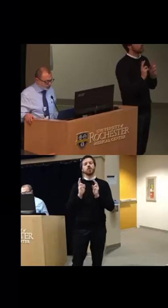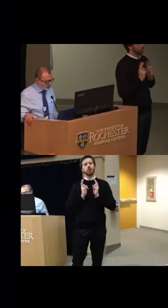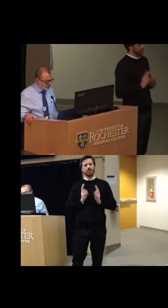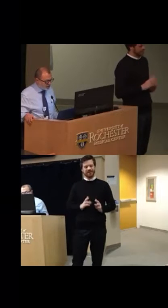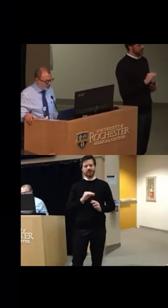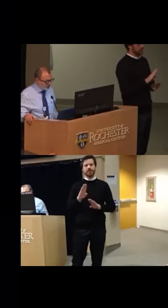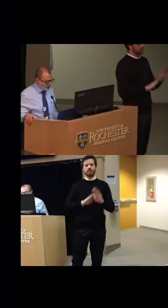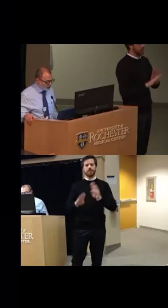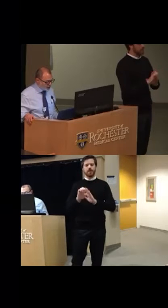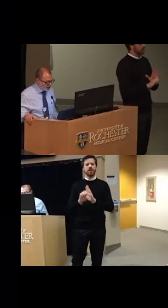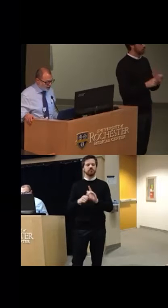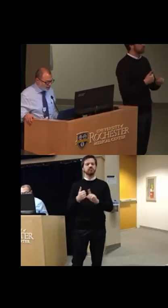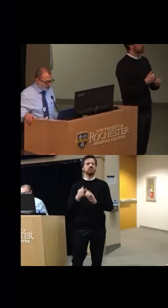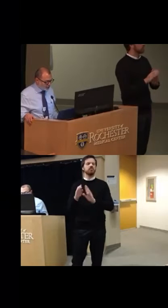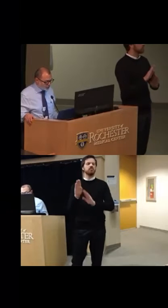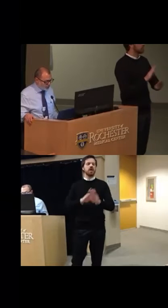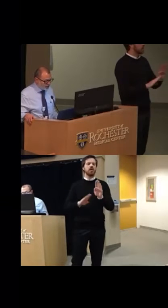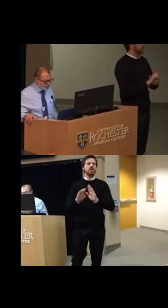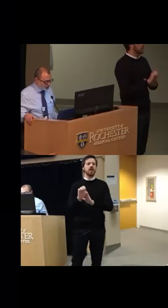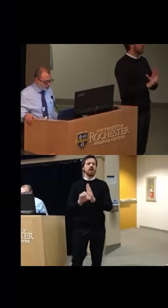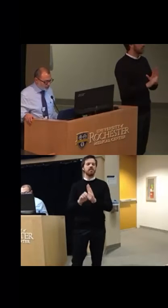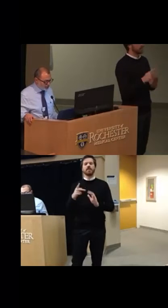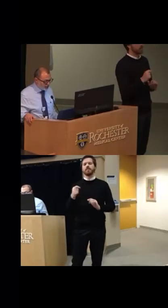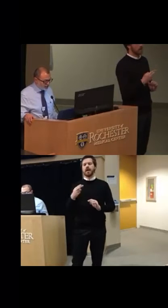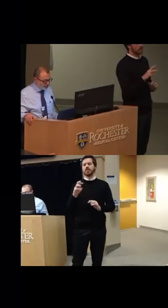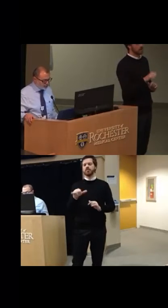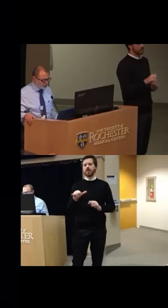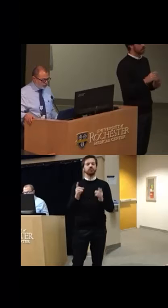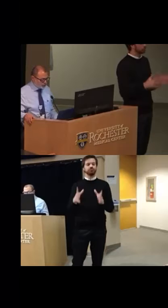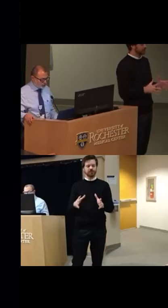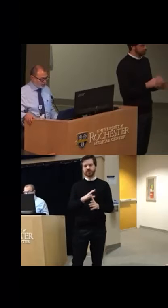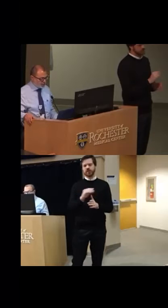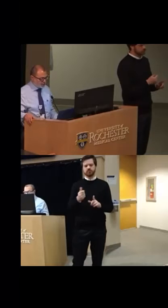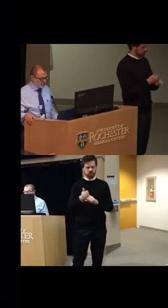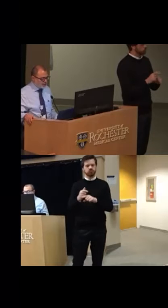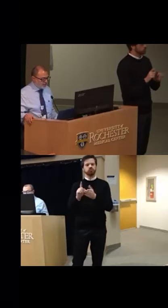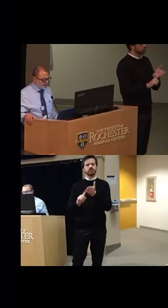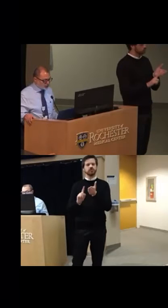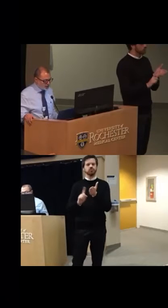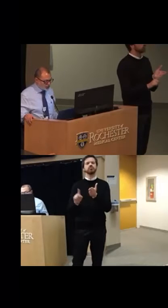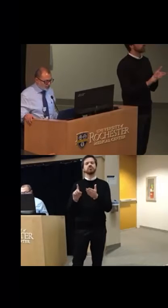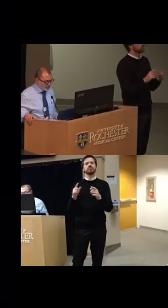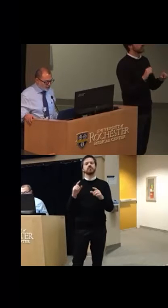serves as the bioethics pathway director and does research at the intersection of